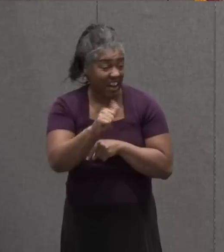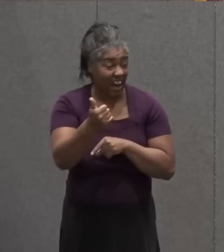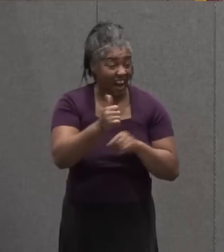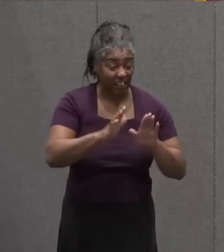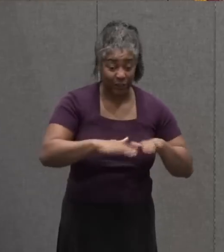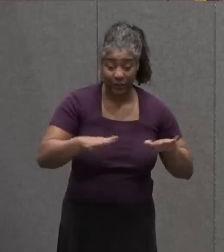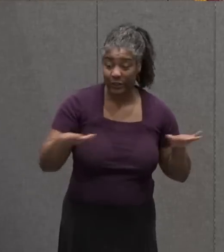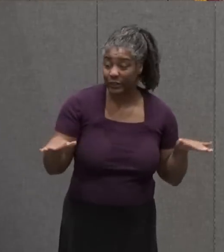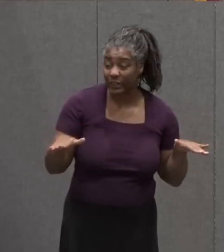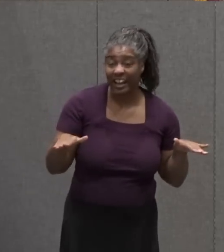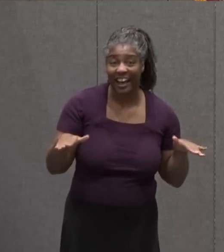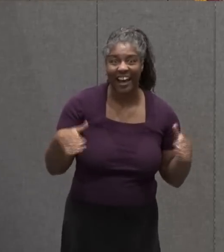your pet how to play.